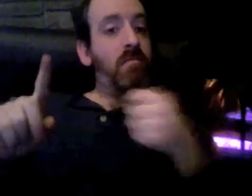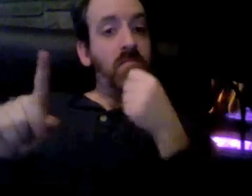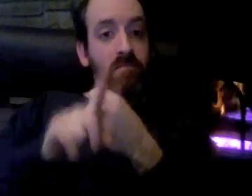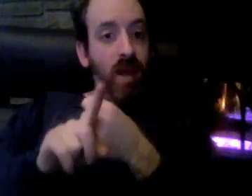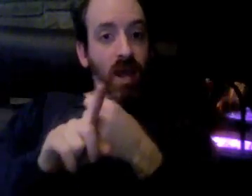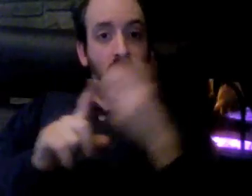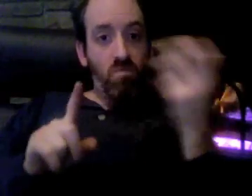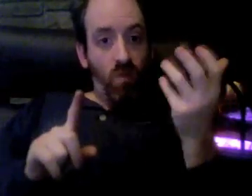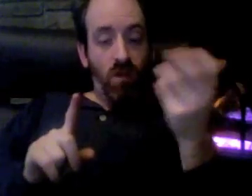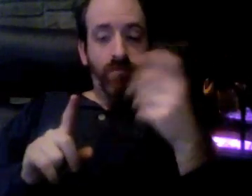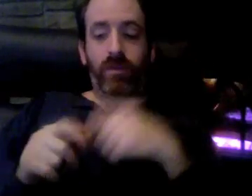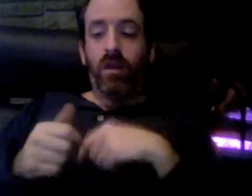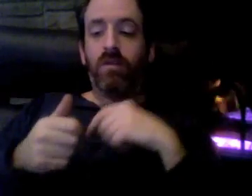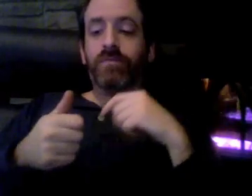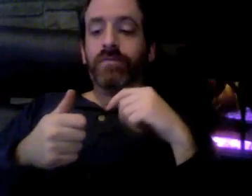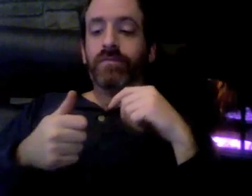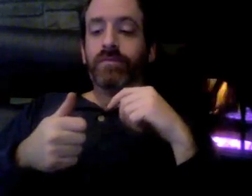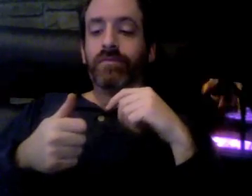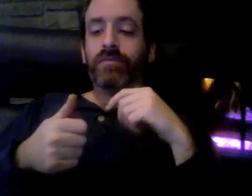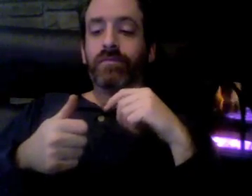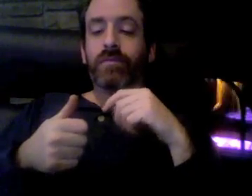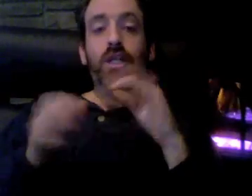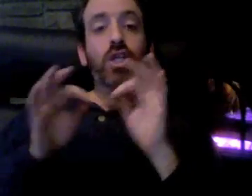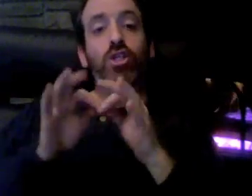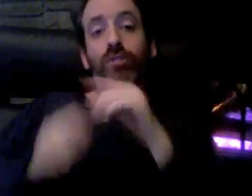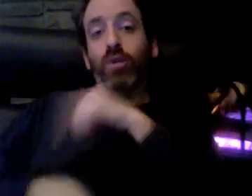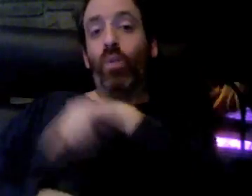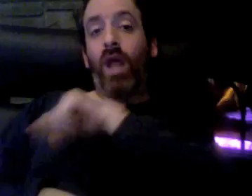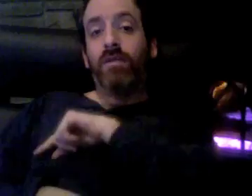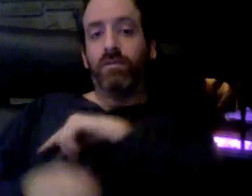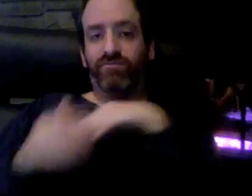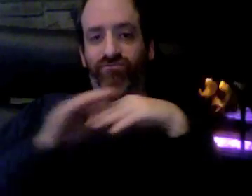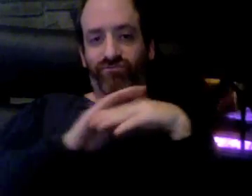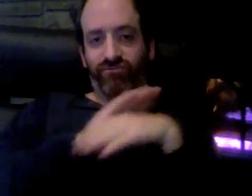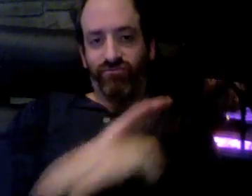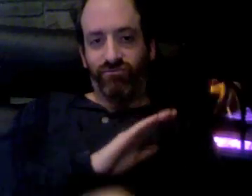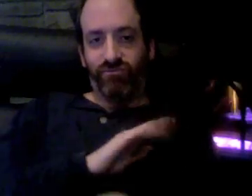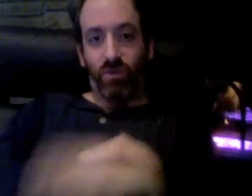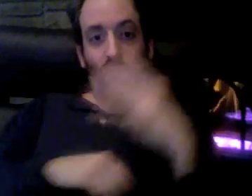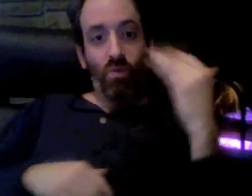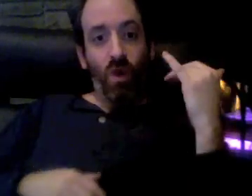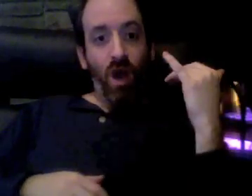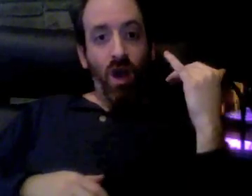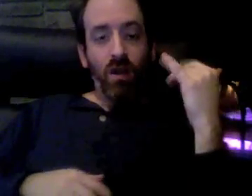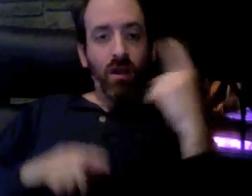I could visualize this would happen; the quality of services from interpreting in VRS will decline.